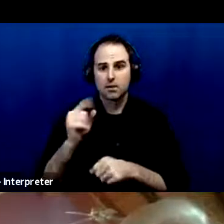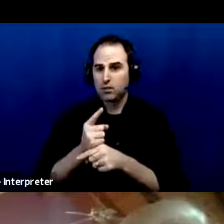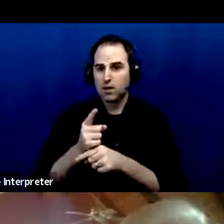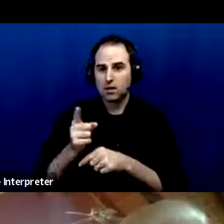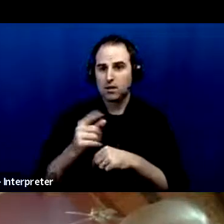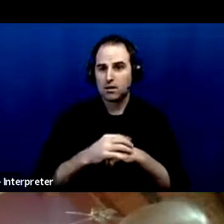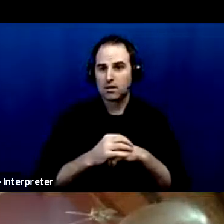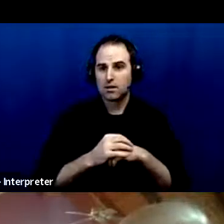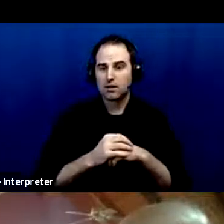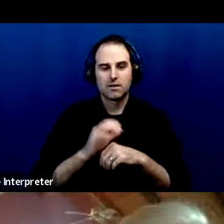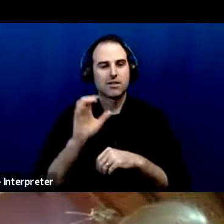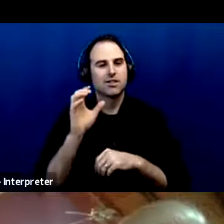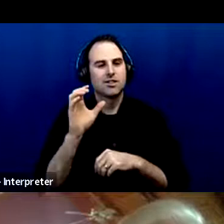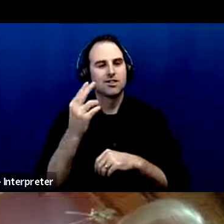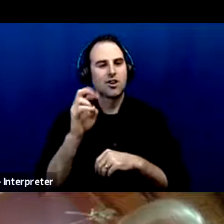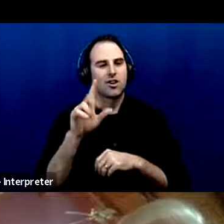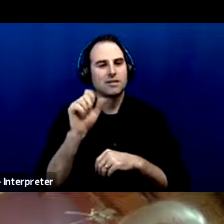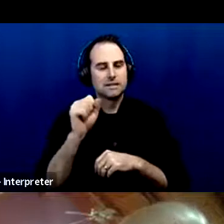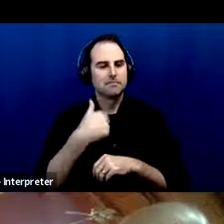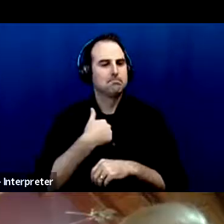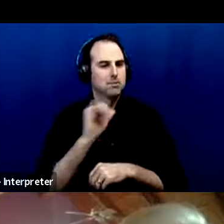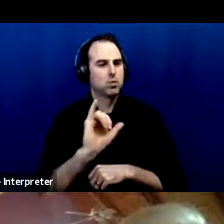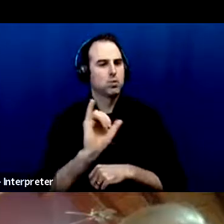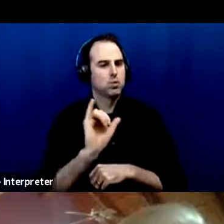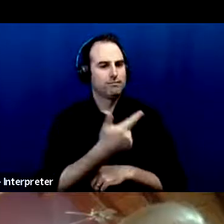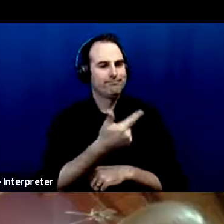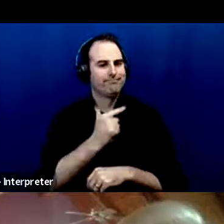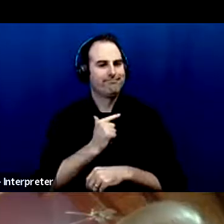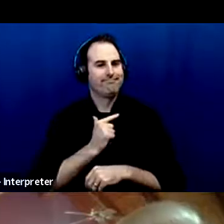I'm up as well. Charles. CTC all is